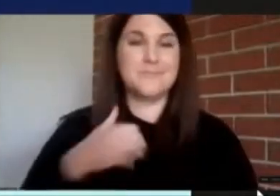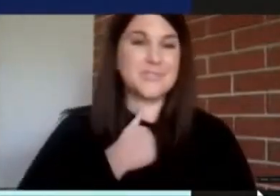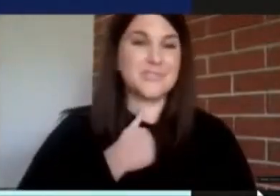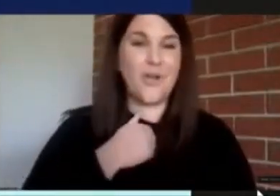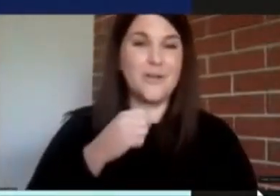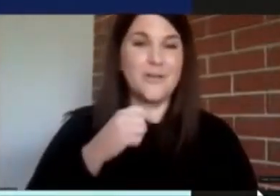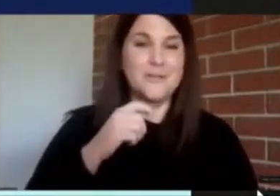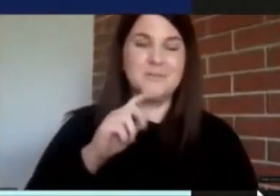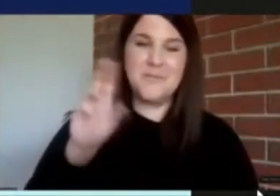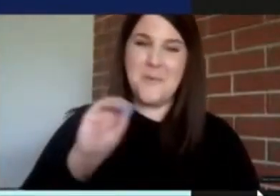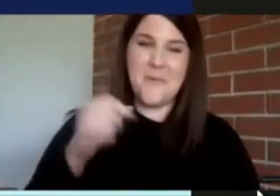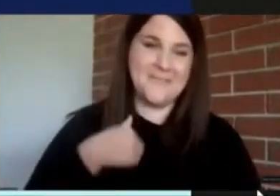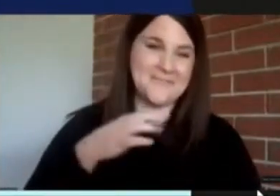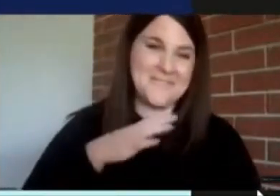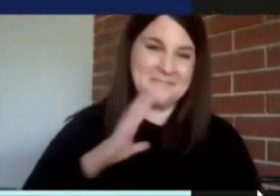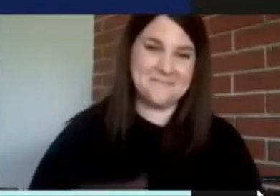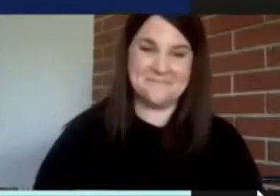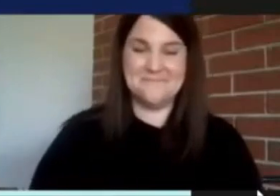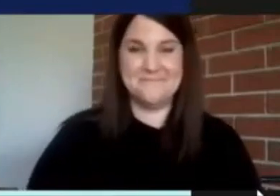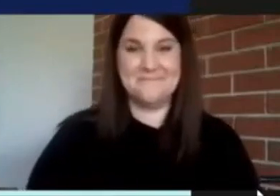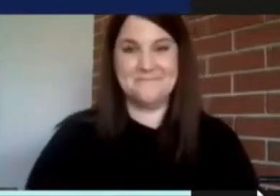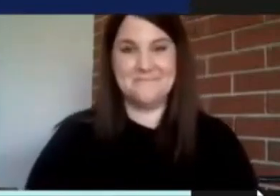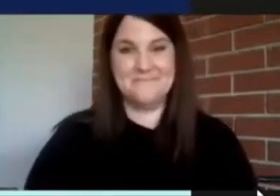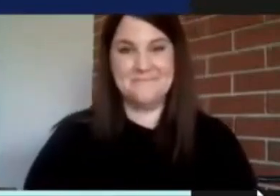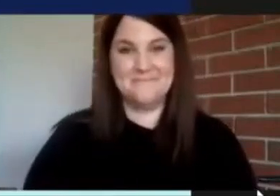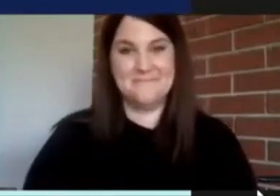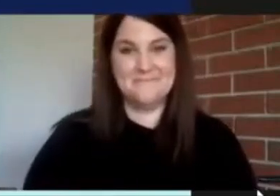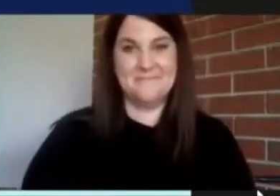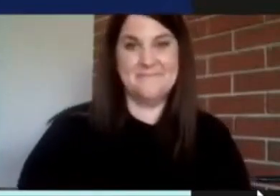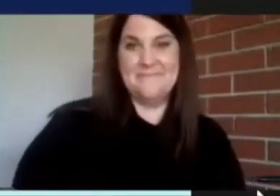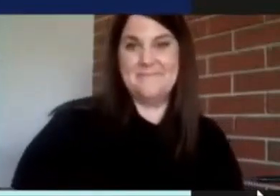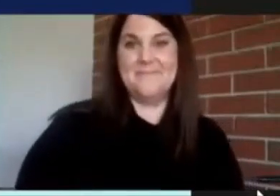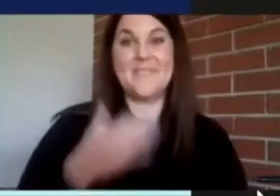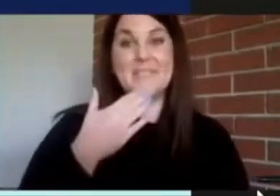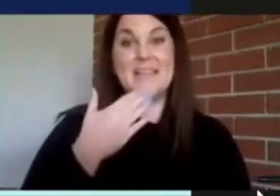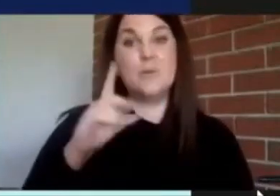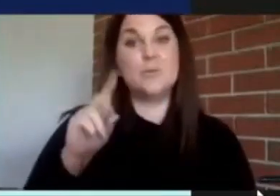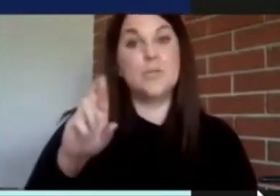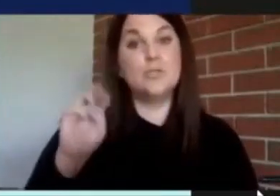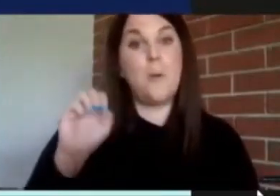Thank you so much. Dr. Martinez, please?